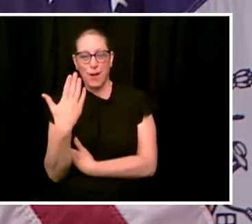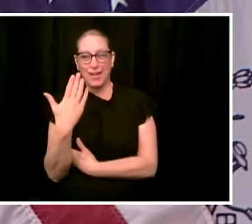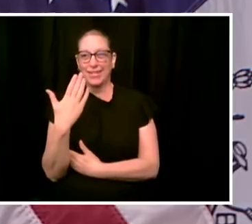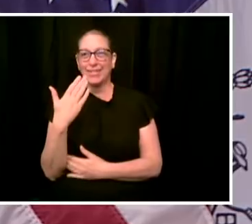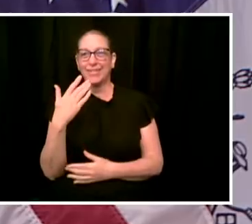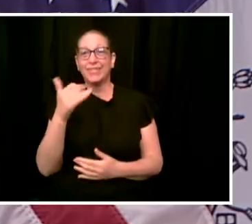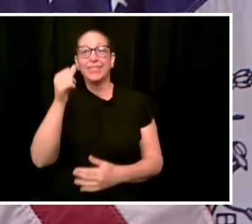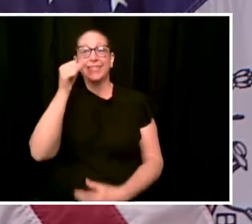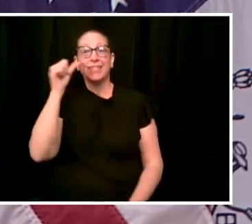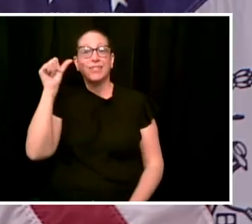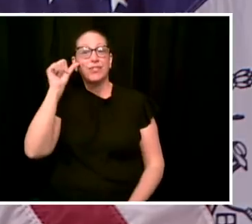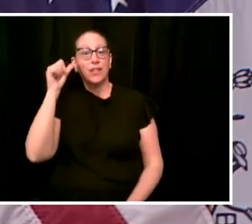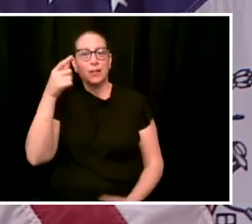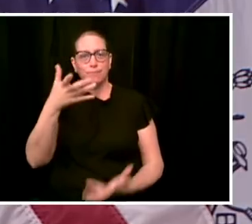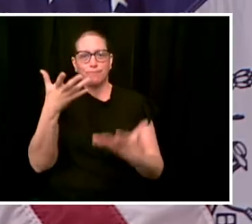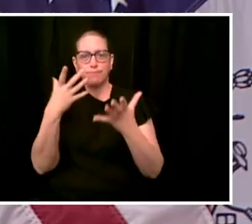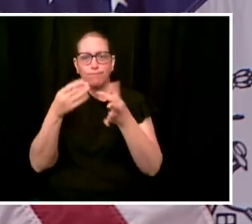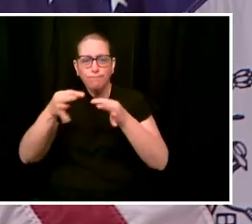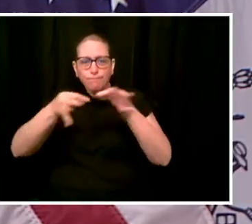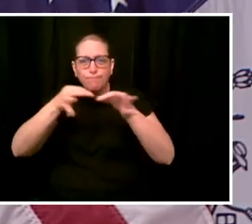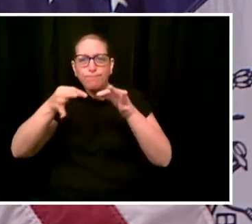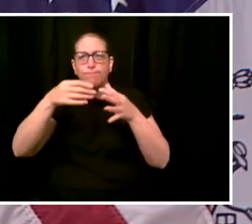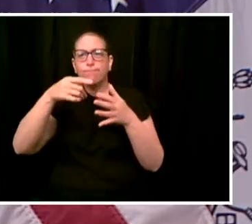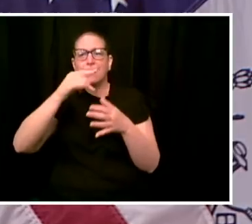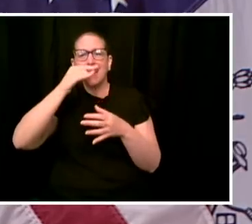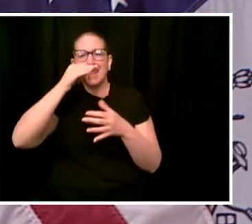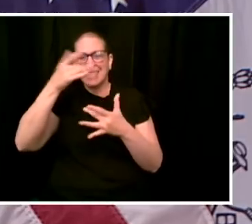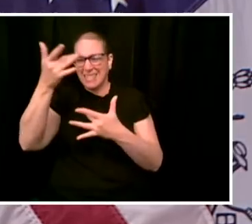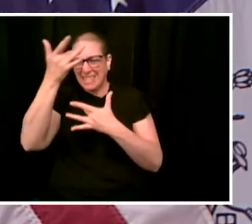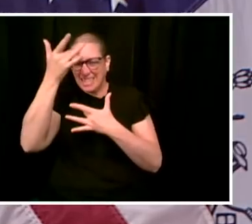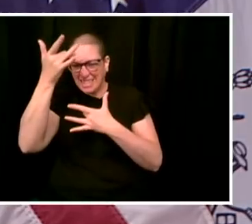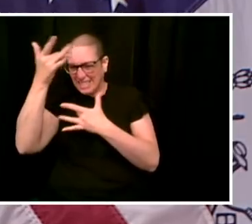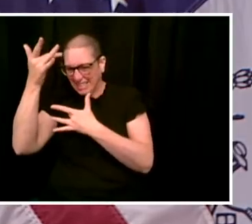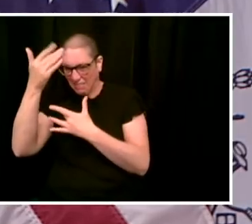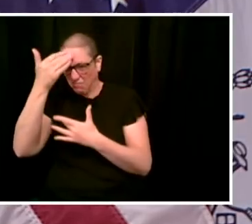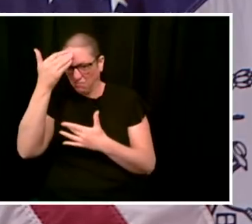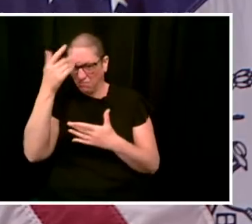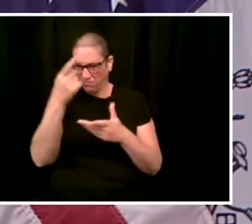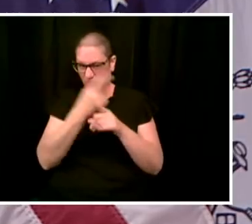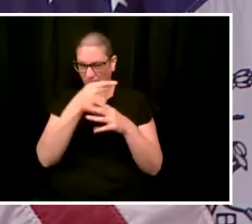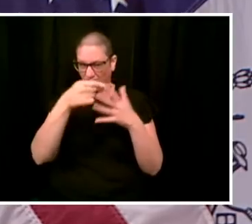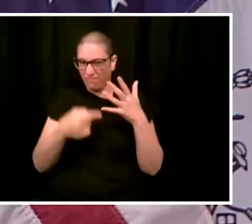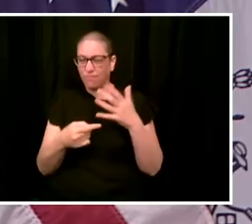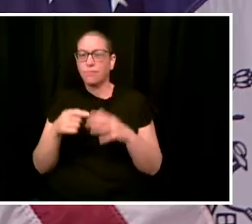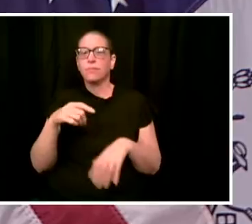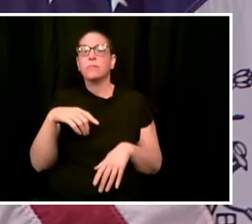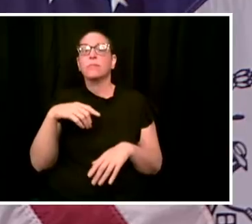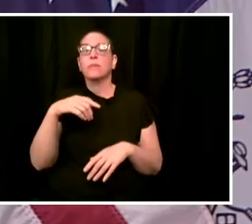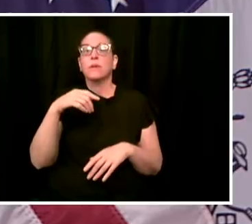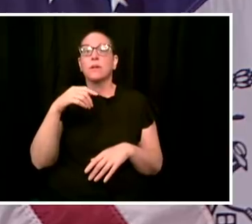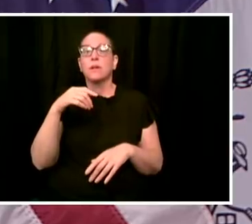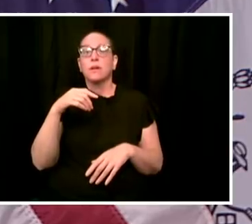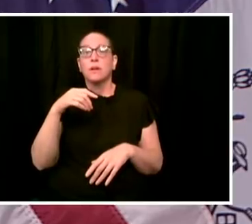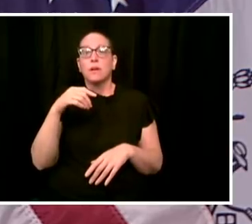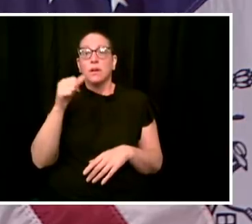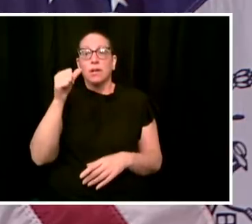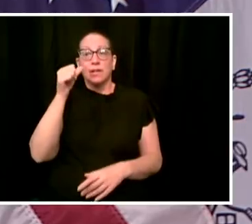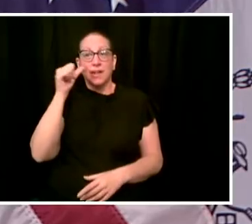MULTISYSTEM SYNRODME AND THE NUMB OF CASES IN THE CIYT. DO YOU HAVE AN UPDATE? AREYO UT SI ALLT